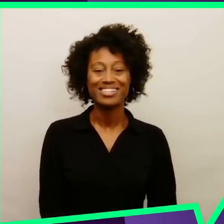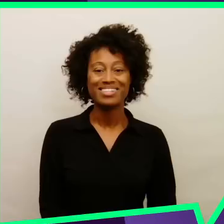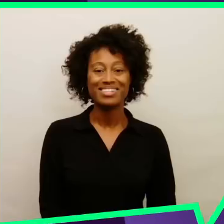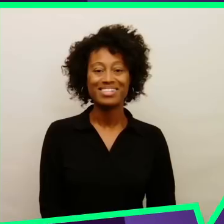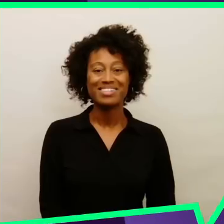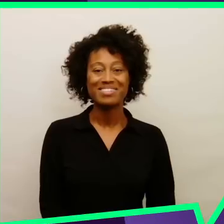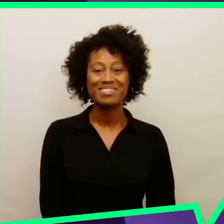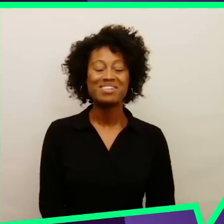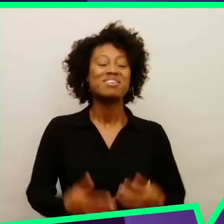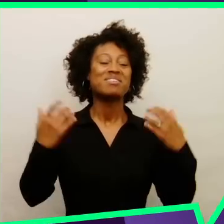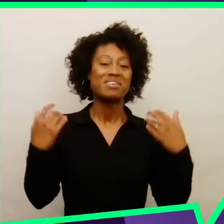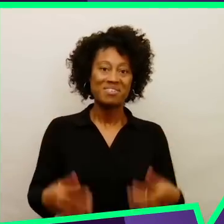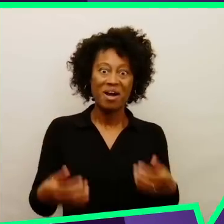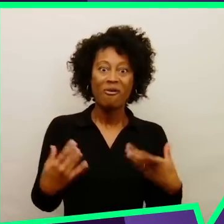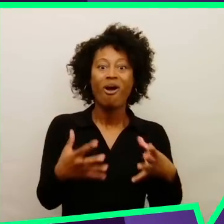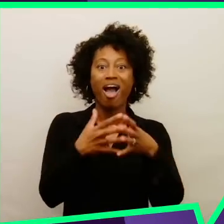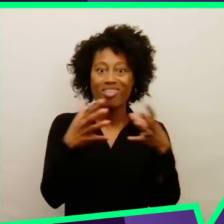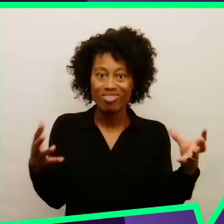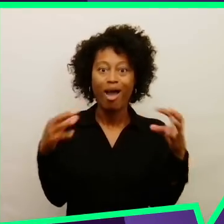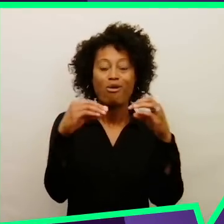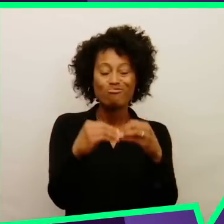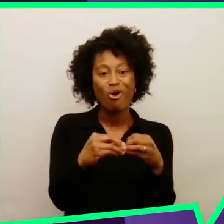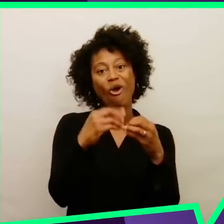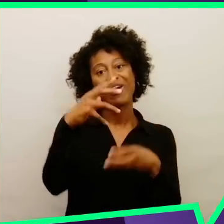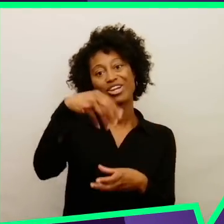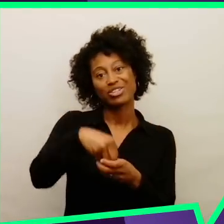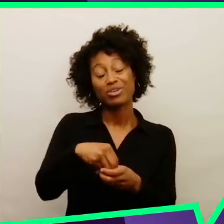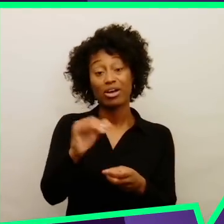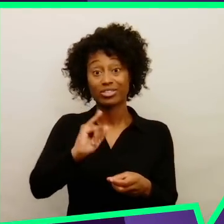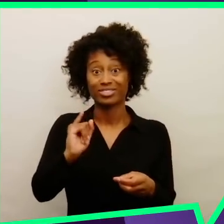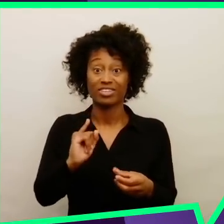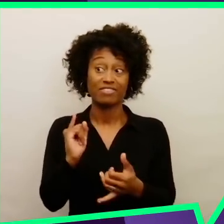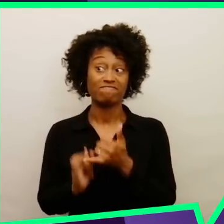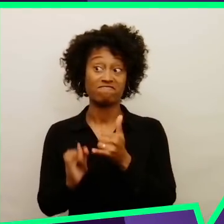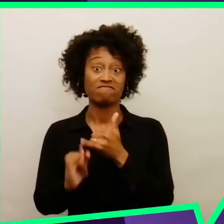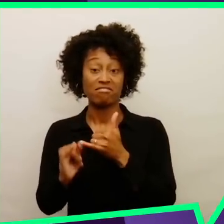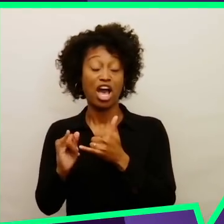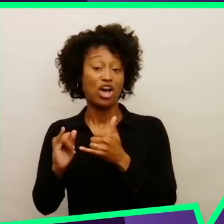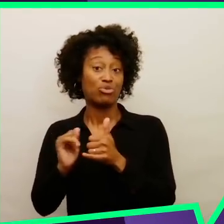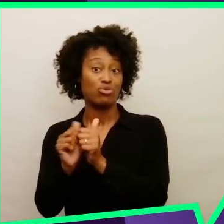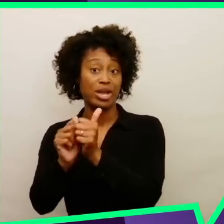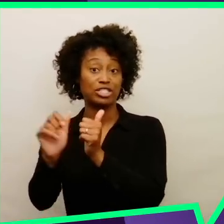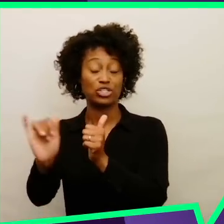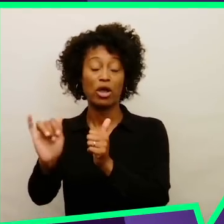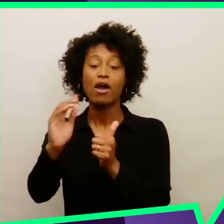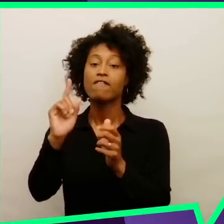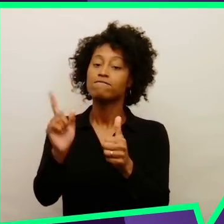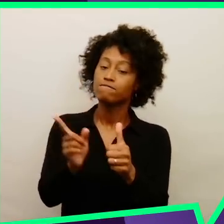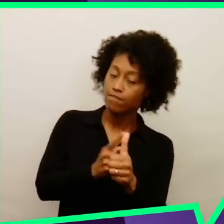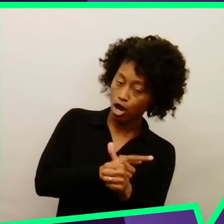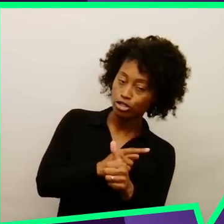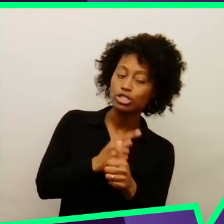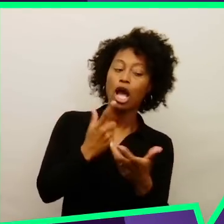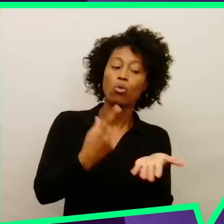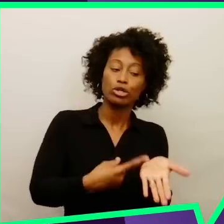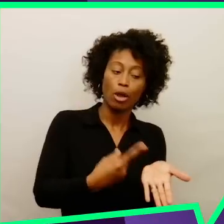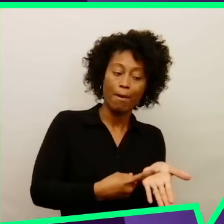[XBOX SOUND] Woo! OK. We have a lot more in store, of course, including our final race of the day.